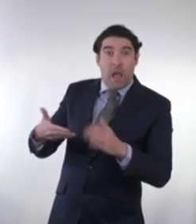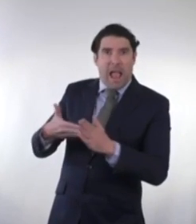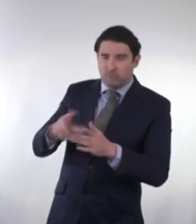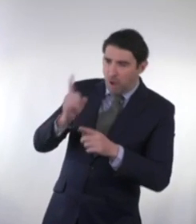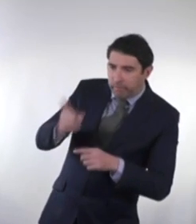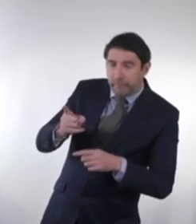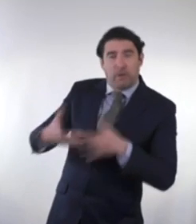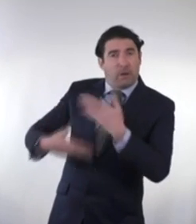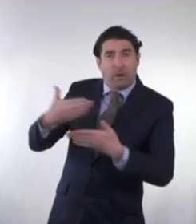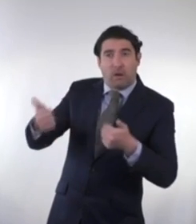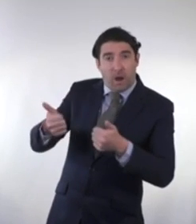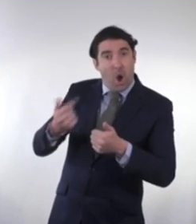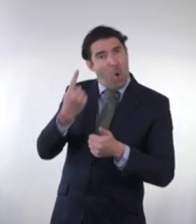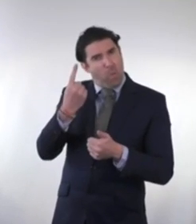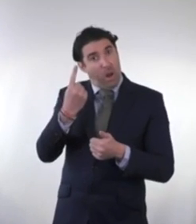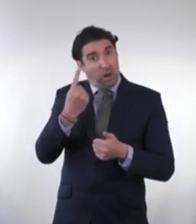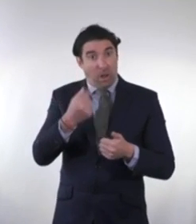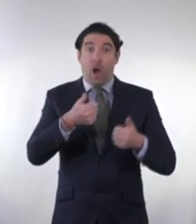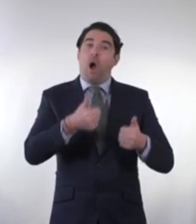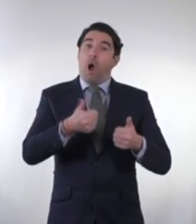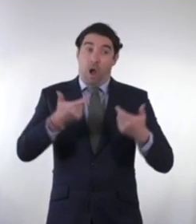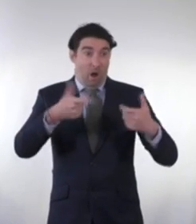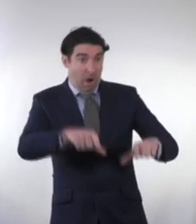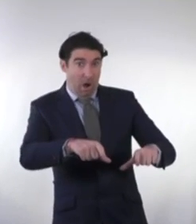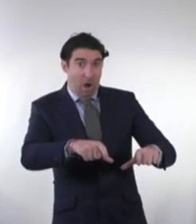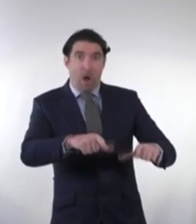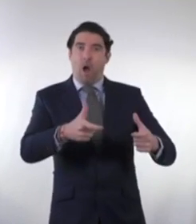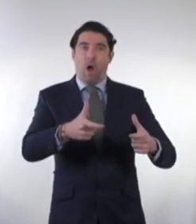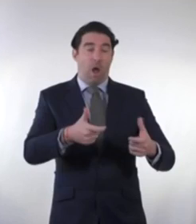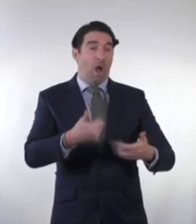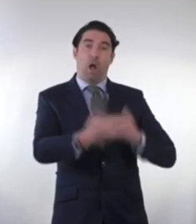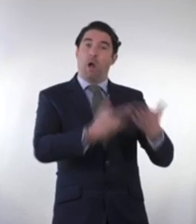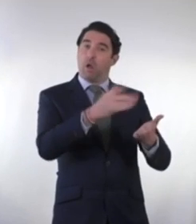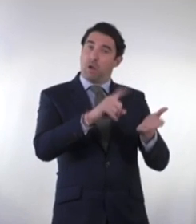in order to reduce not just pollution but noise. That is what we are going to do.